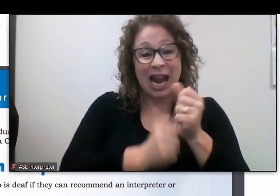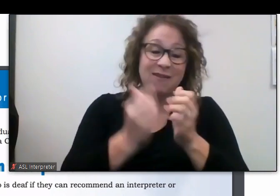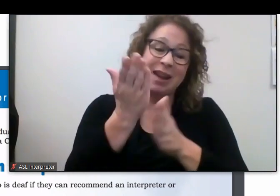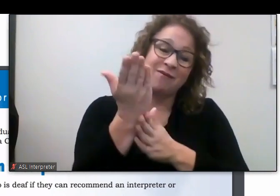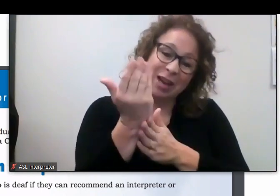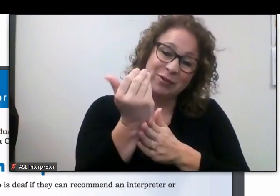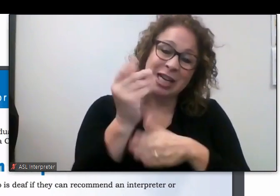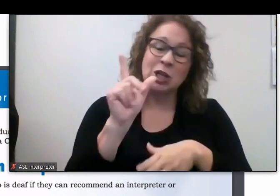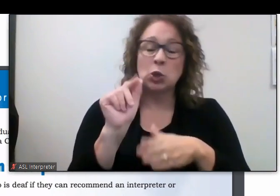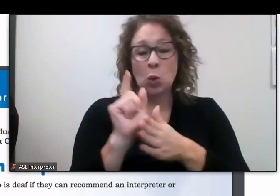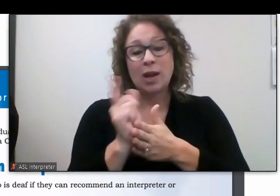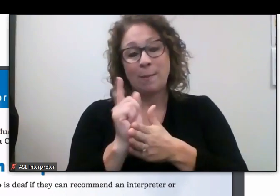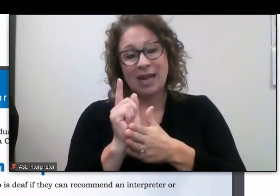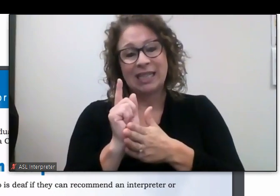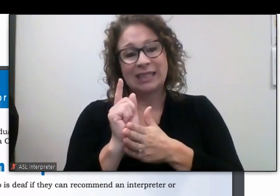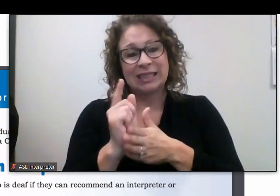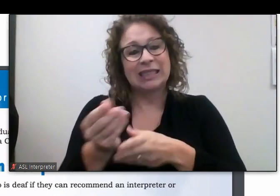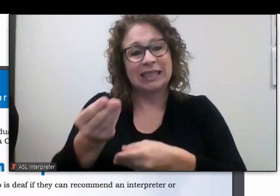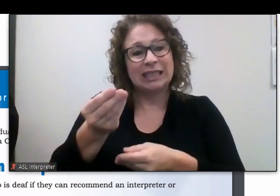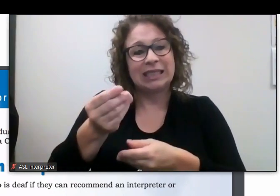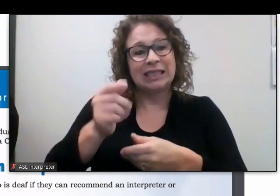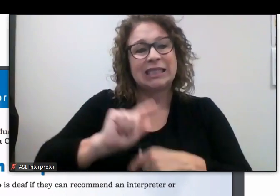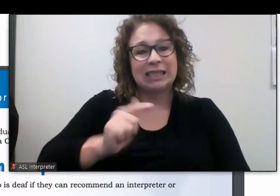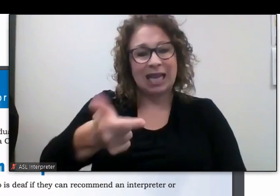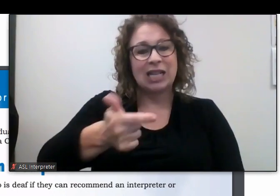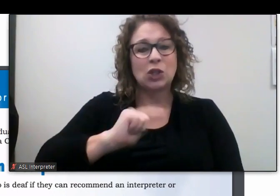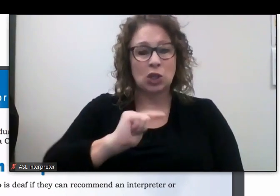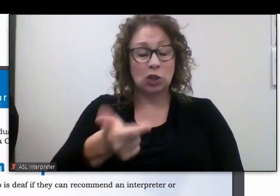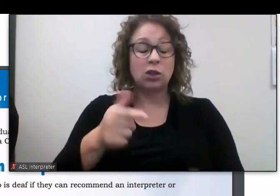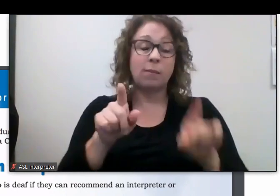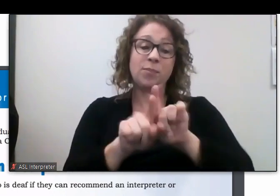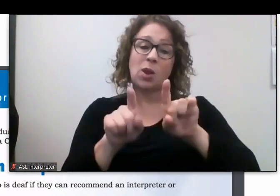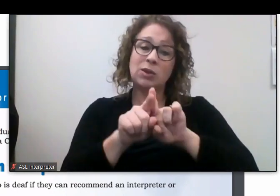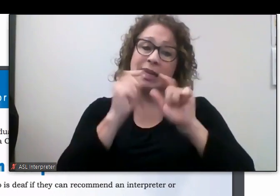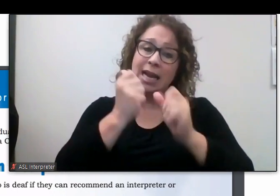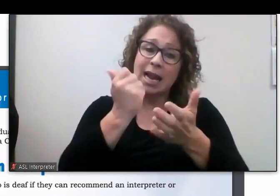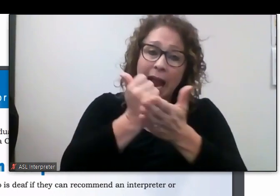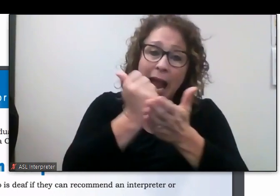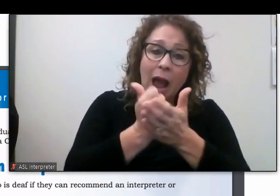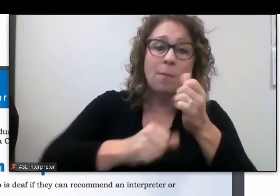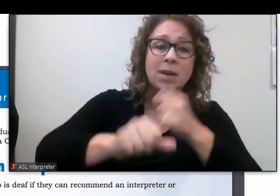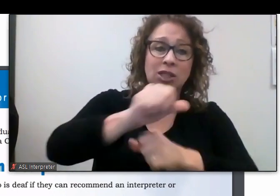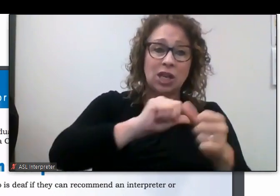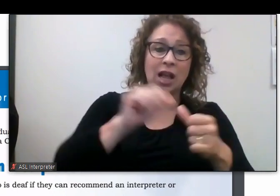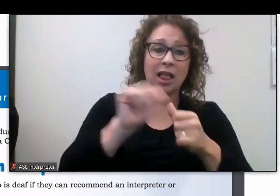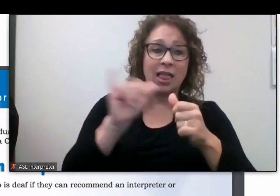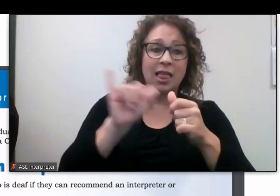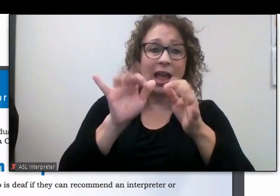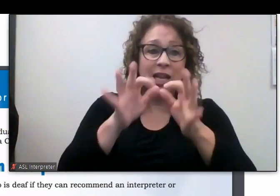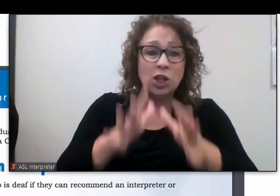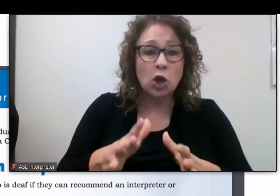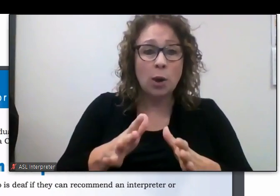and relieve each other and they can also help each other out, like the interpreter on the break might help